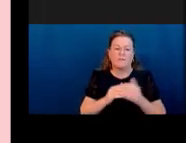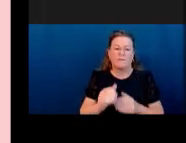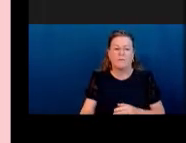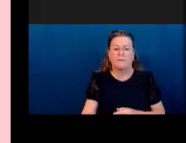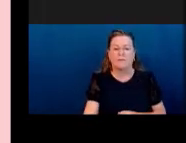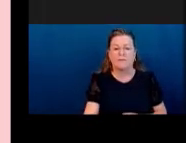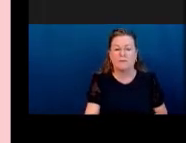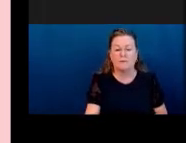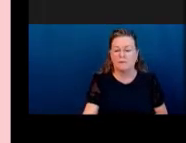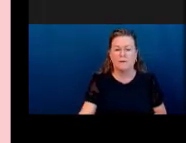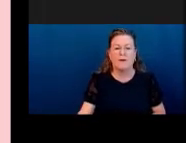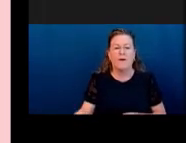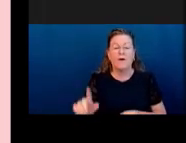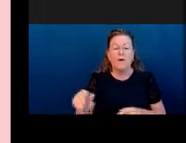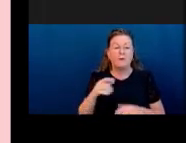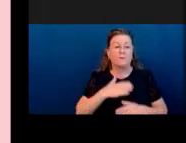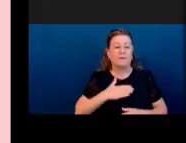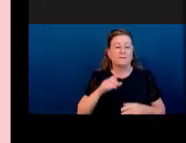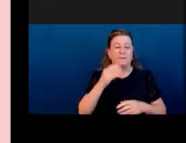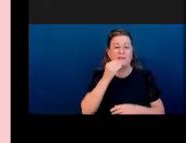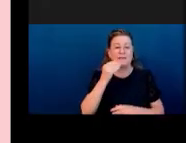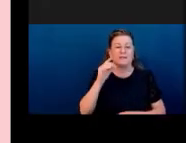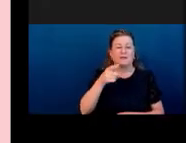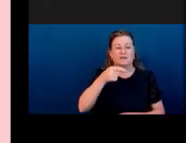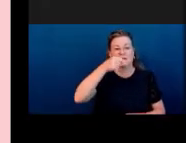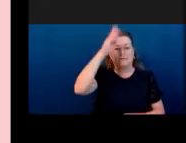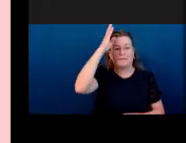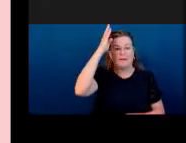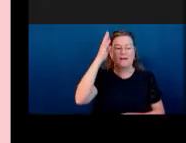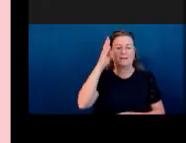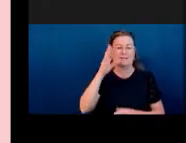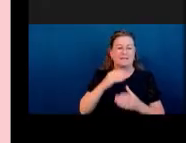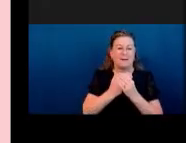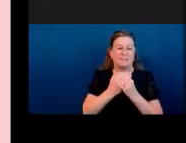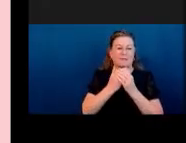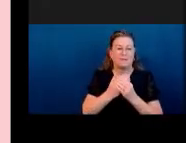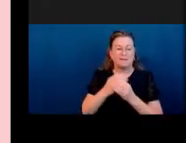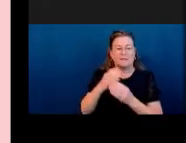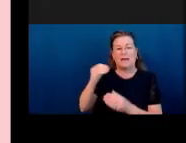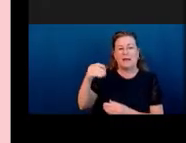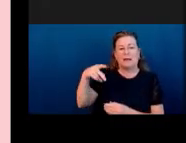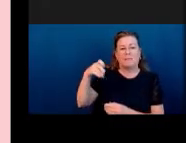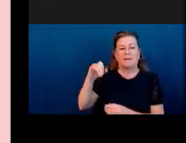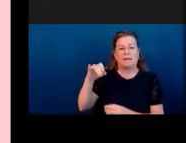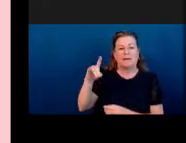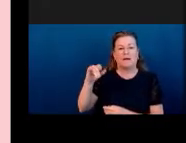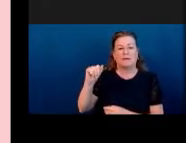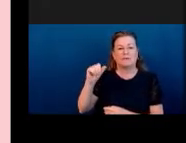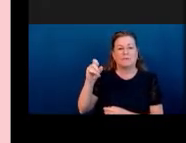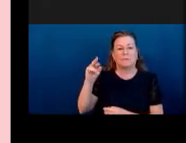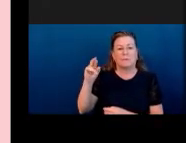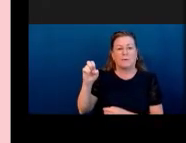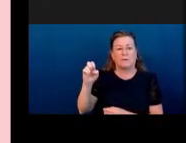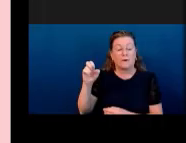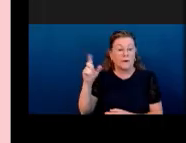Chick fil A sandwiches because they were consistent and Pediasure. And come to find out, he had pretty severe eOe when we